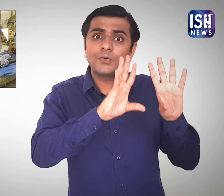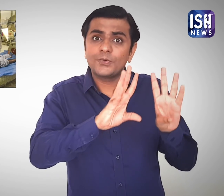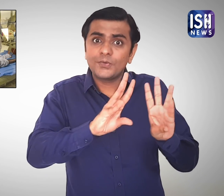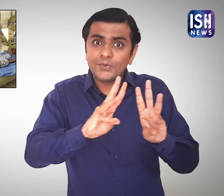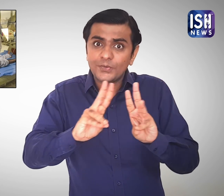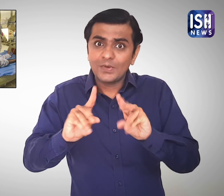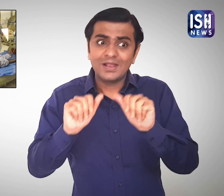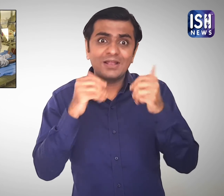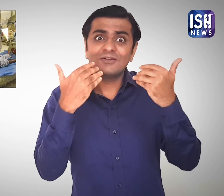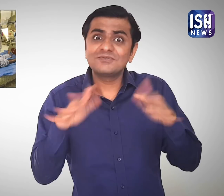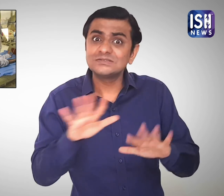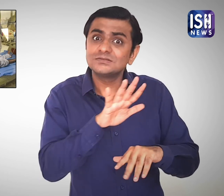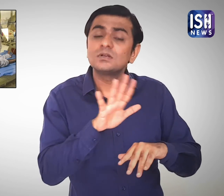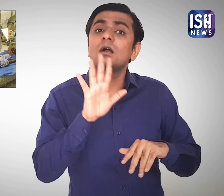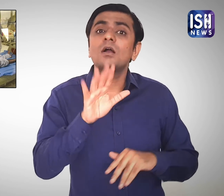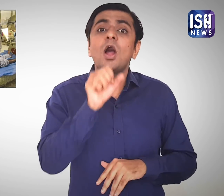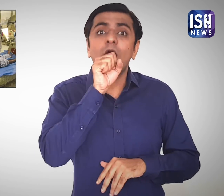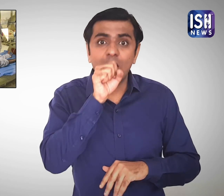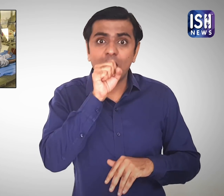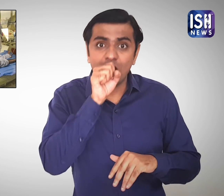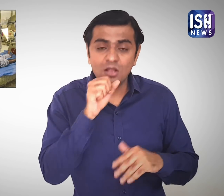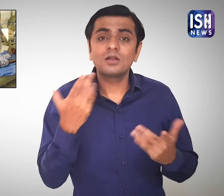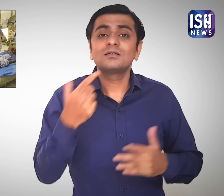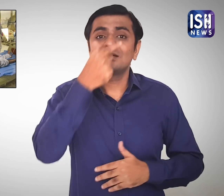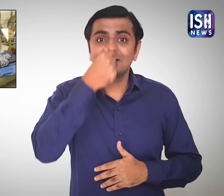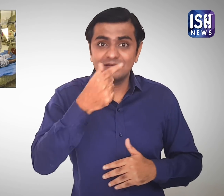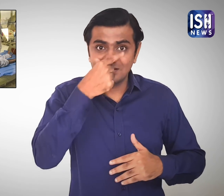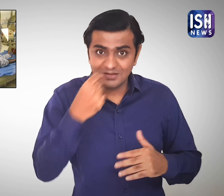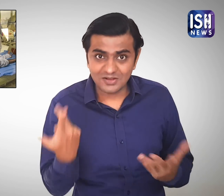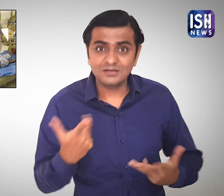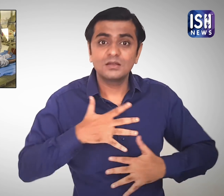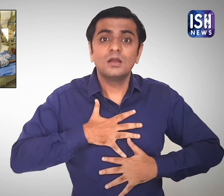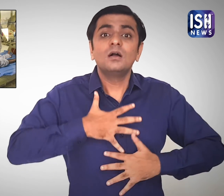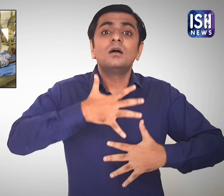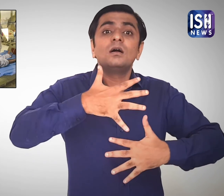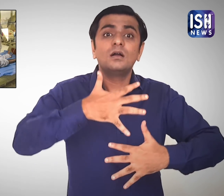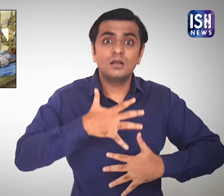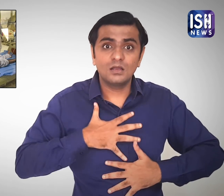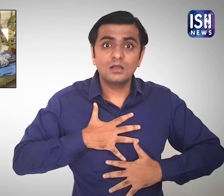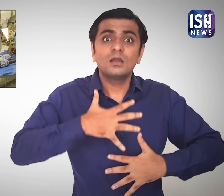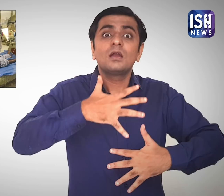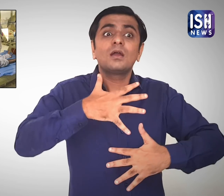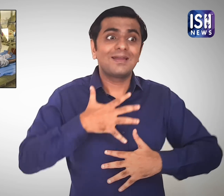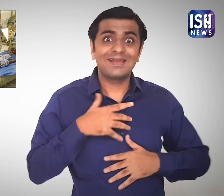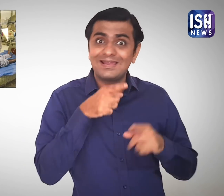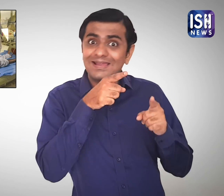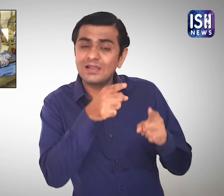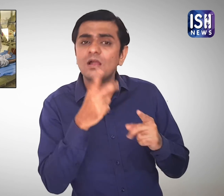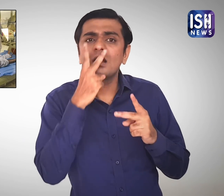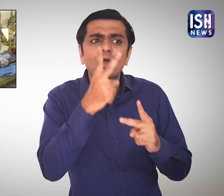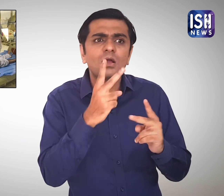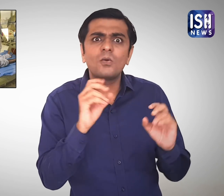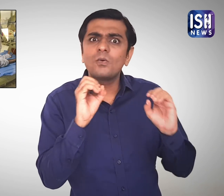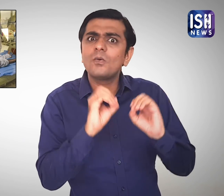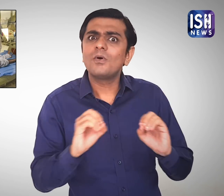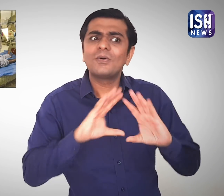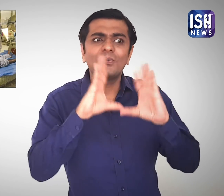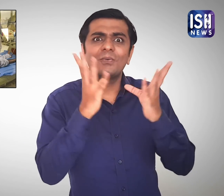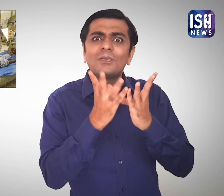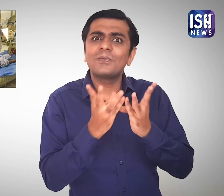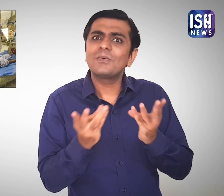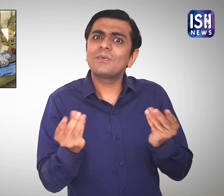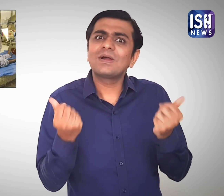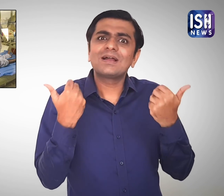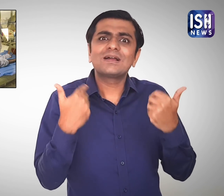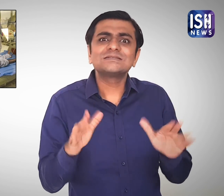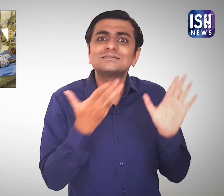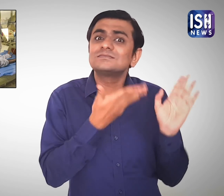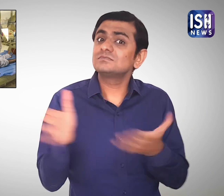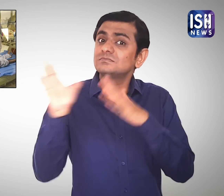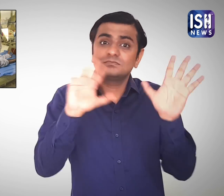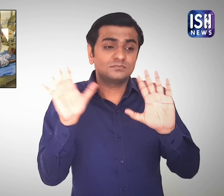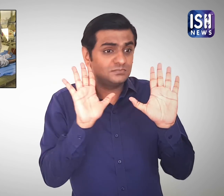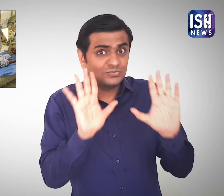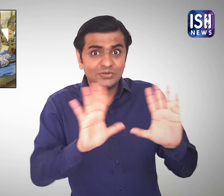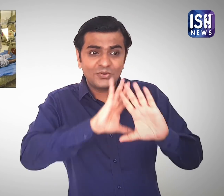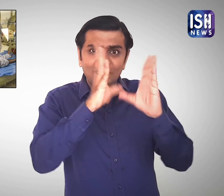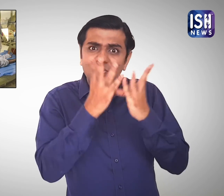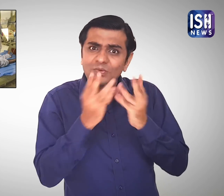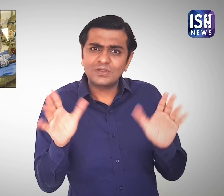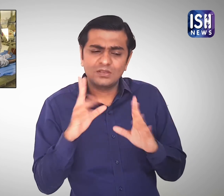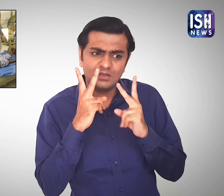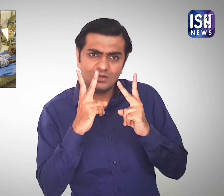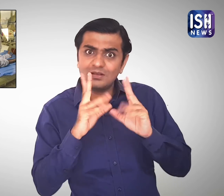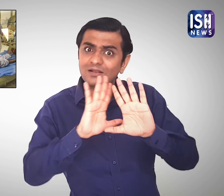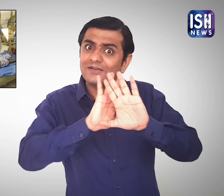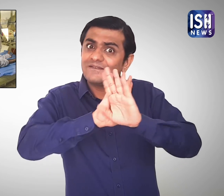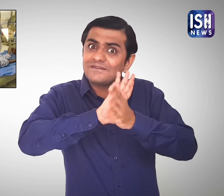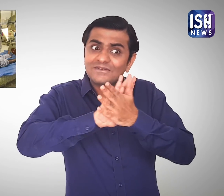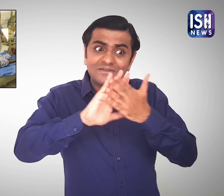Once their symptoms go away they will not be discharged but